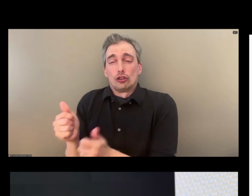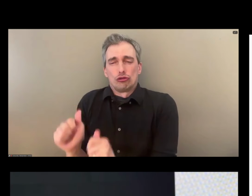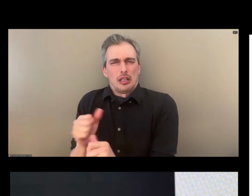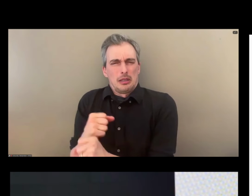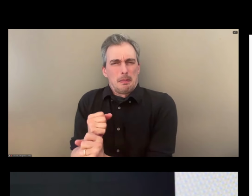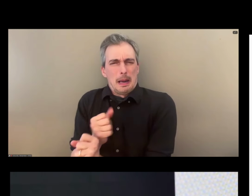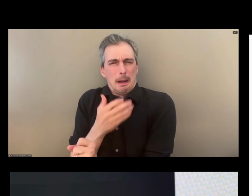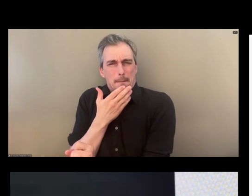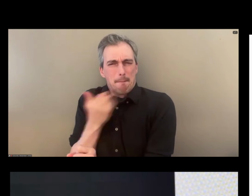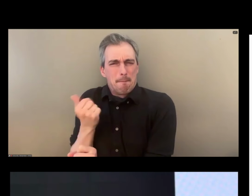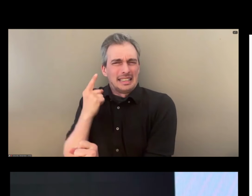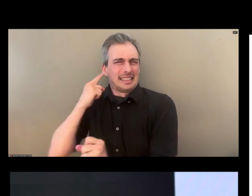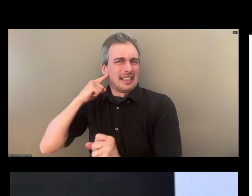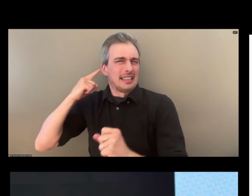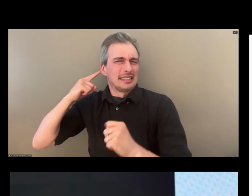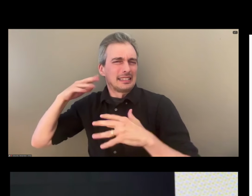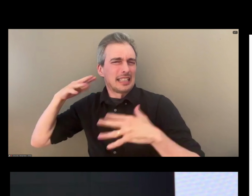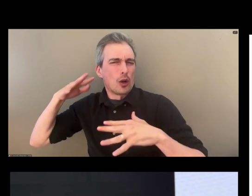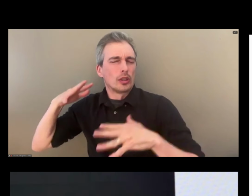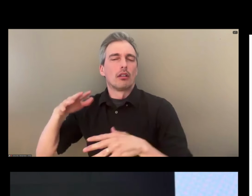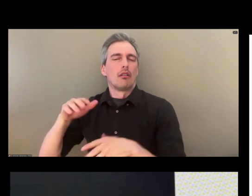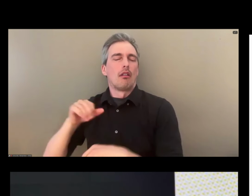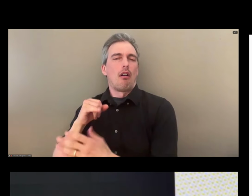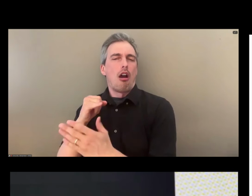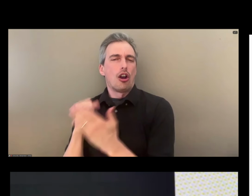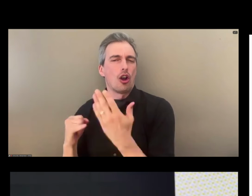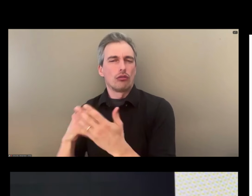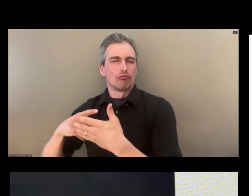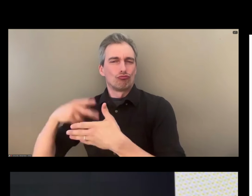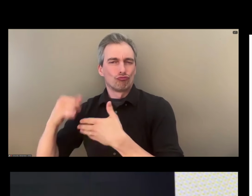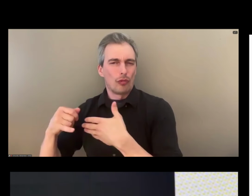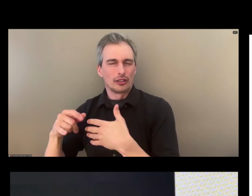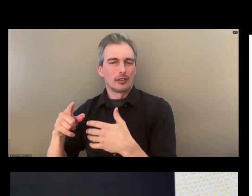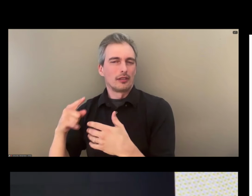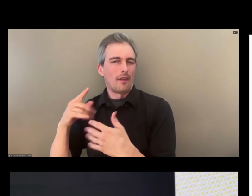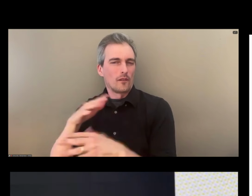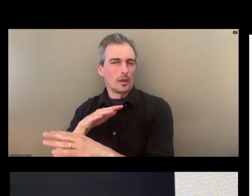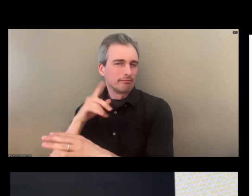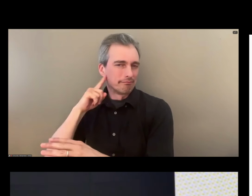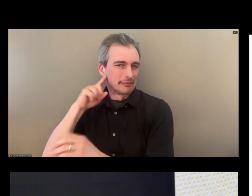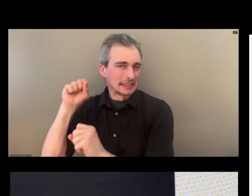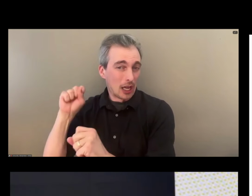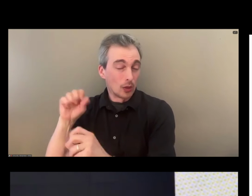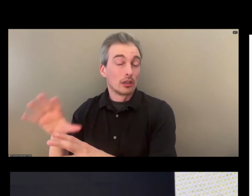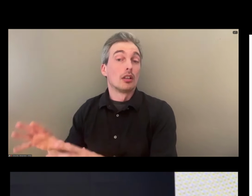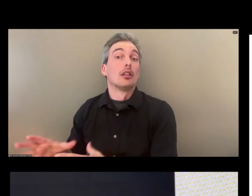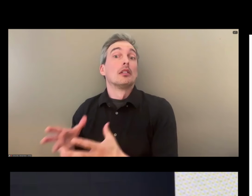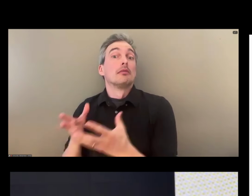So it's not just a procedure, but rather more creative and artistic work.